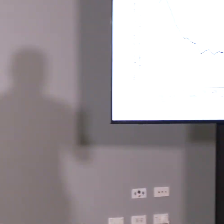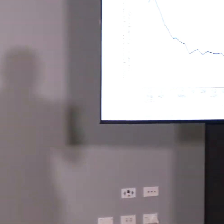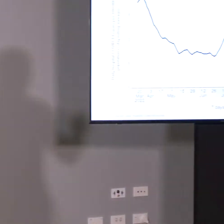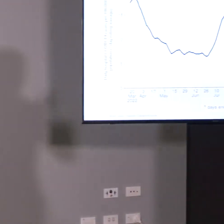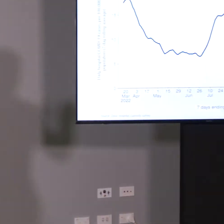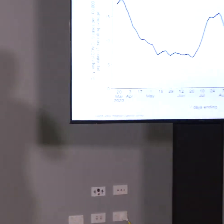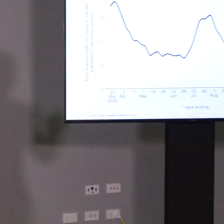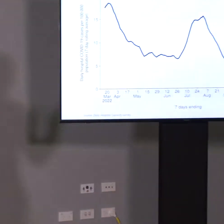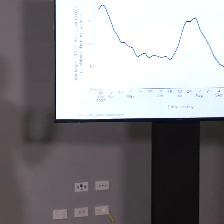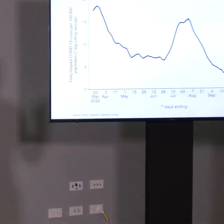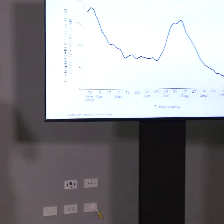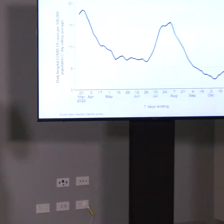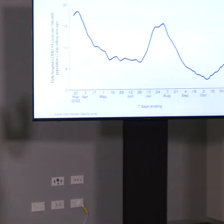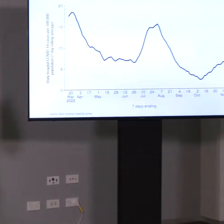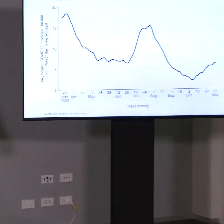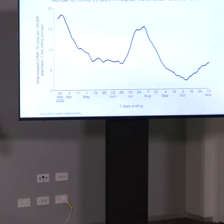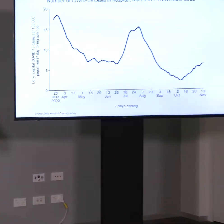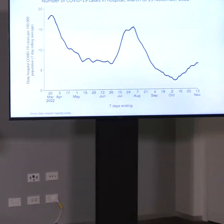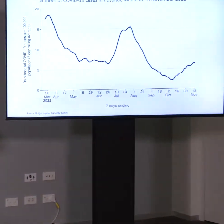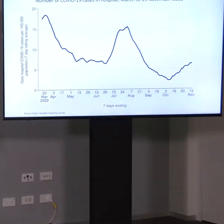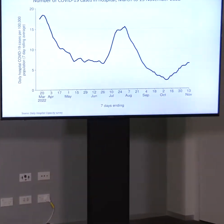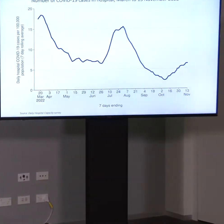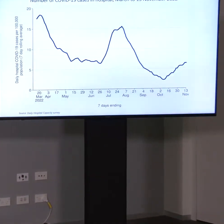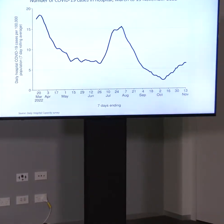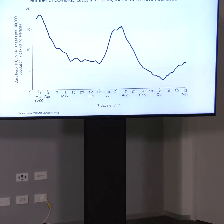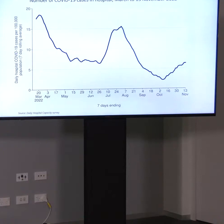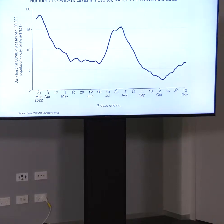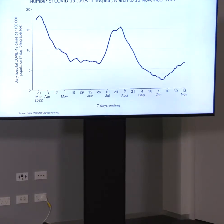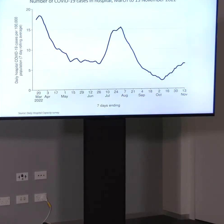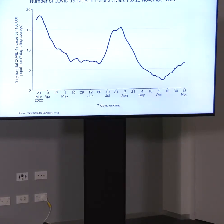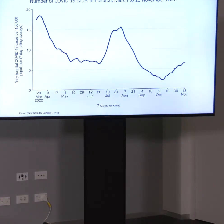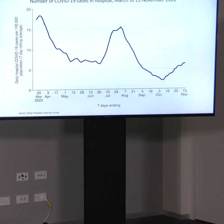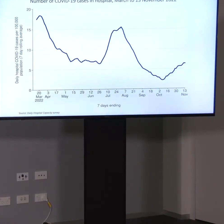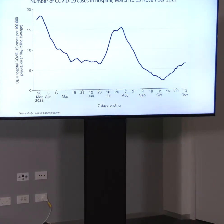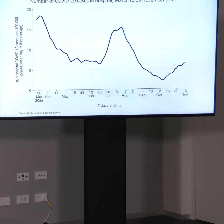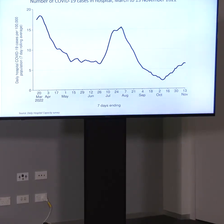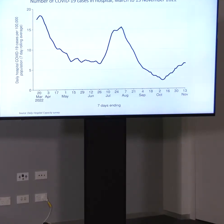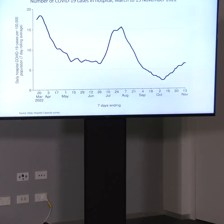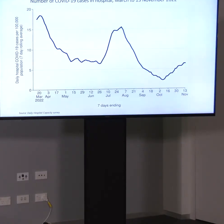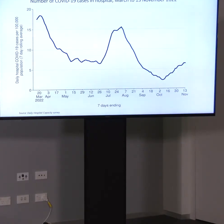of patients in hospital with COVID-19 has increased